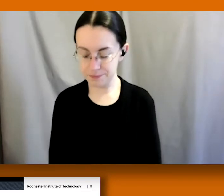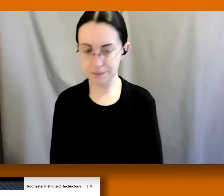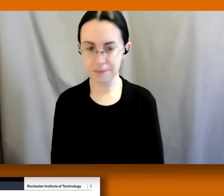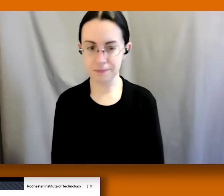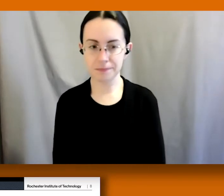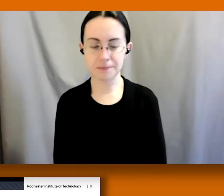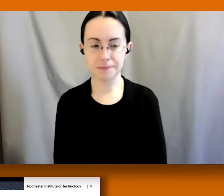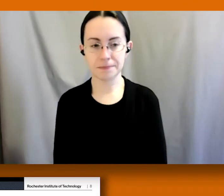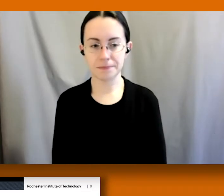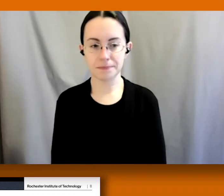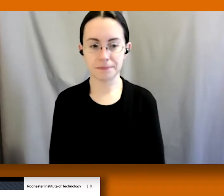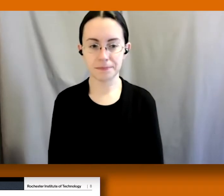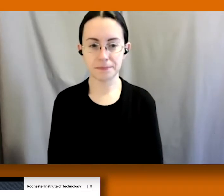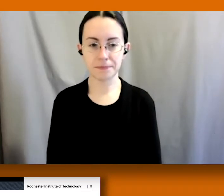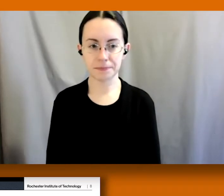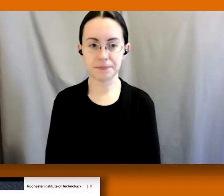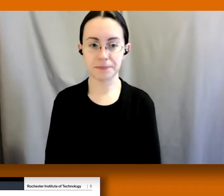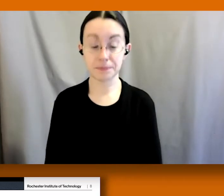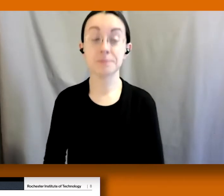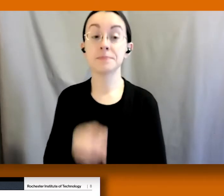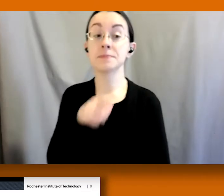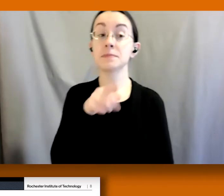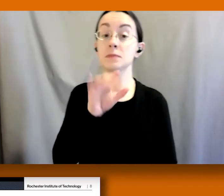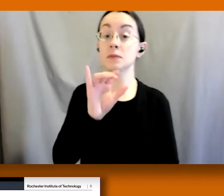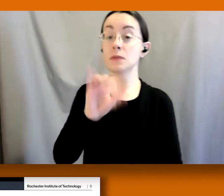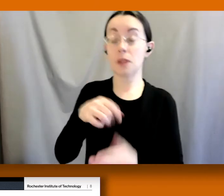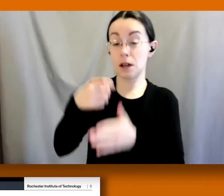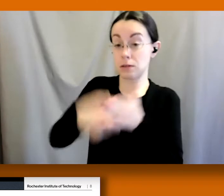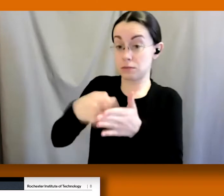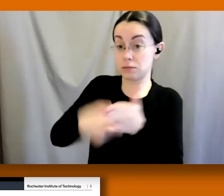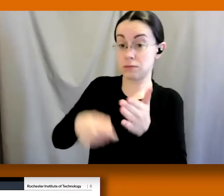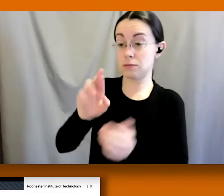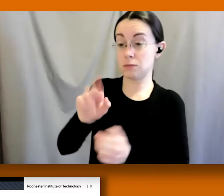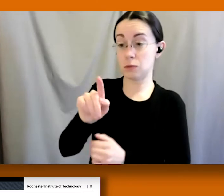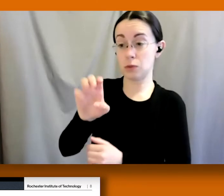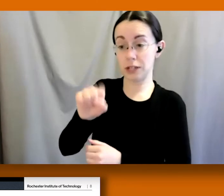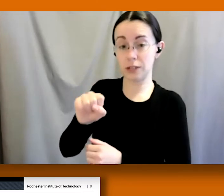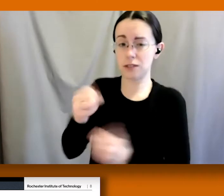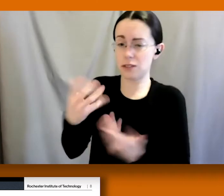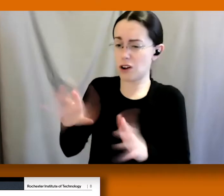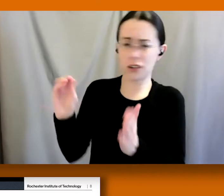These rates are built into the budget and will autocalculate as it's populated.